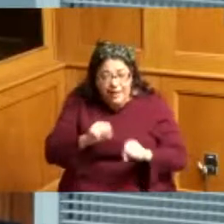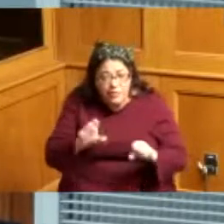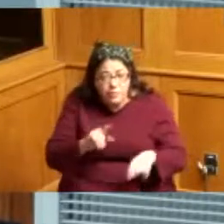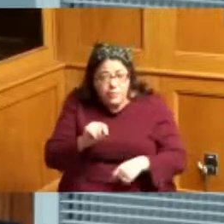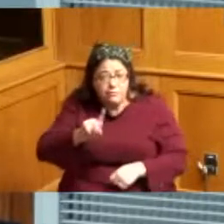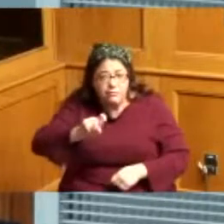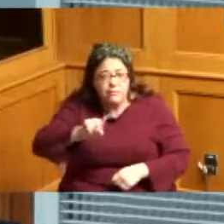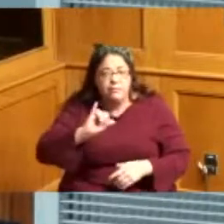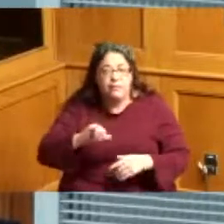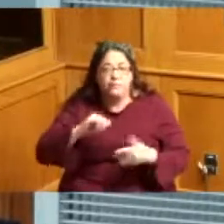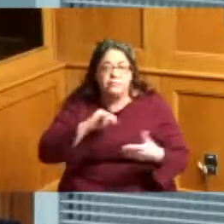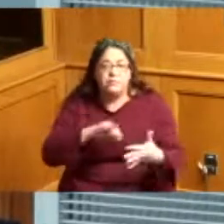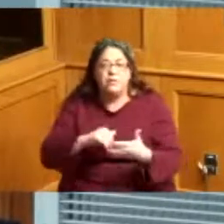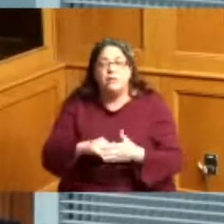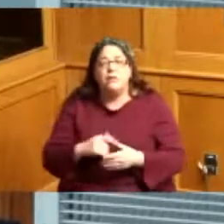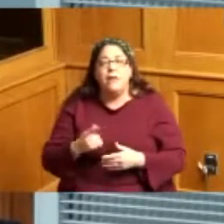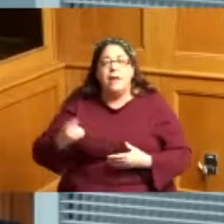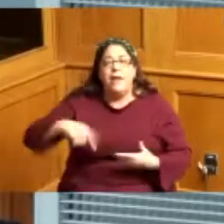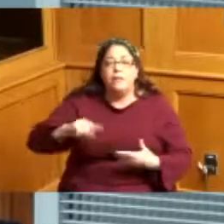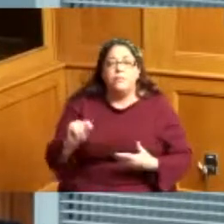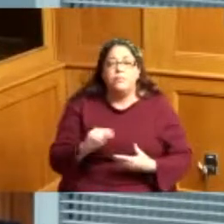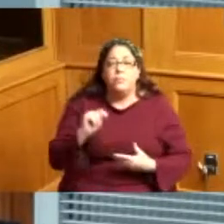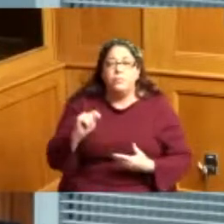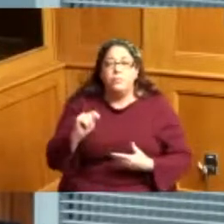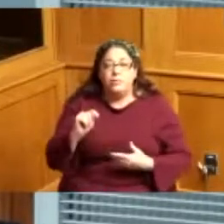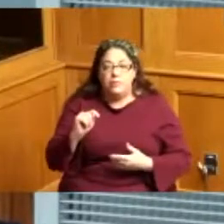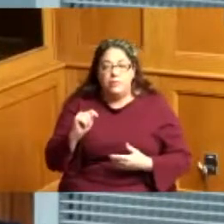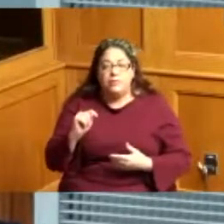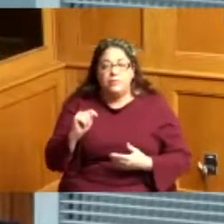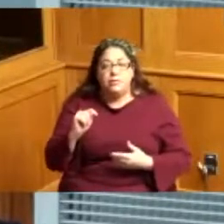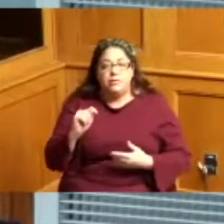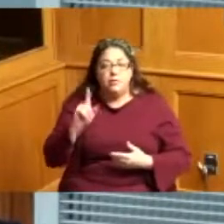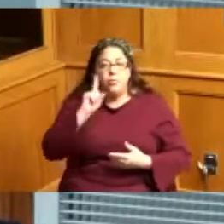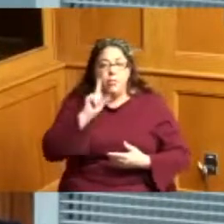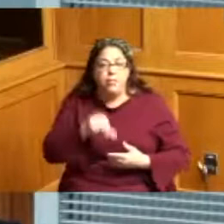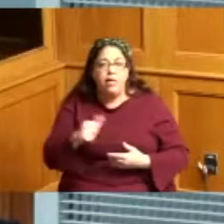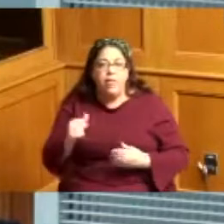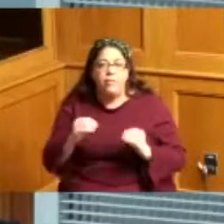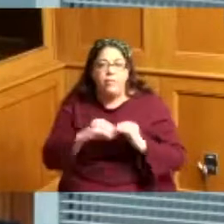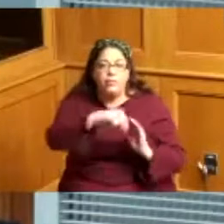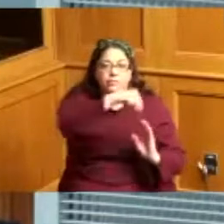to come back next Tuesday as well as a follow-up staff meeting to do some deep dives on some of the